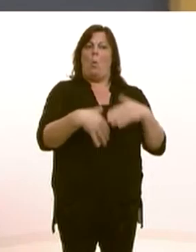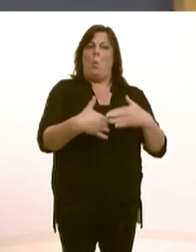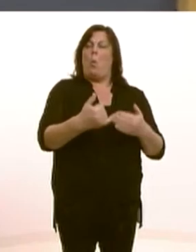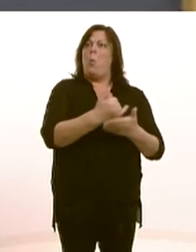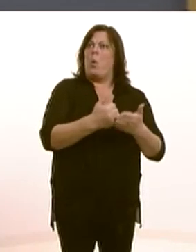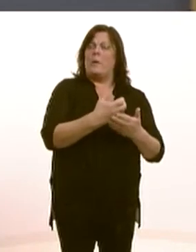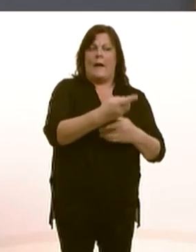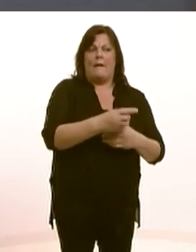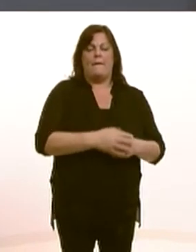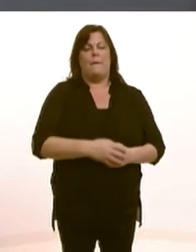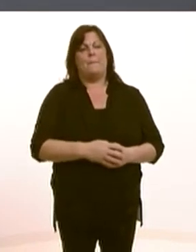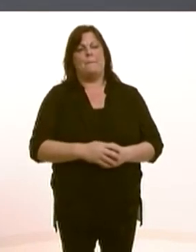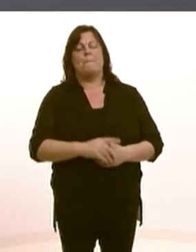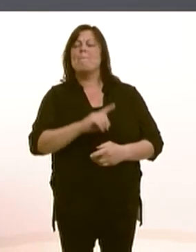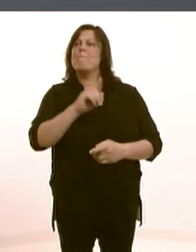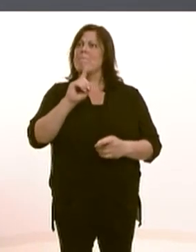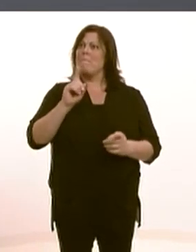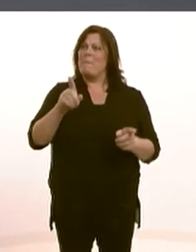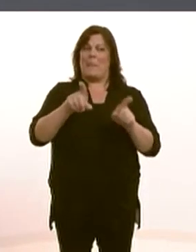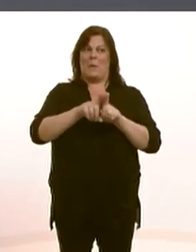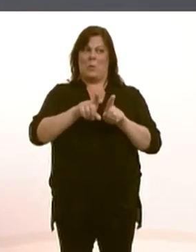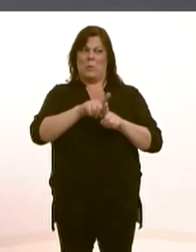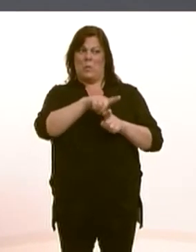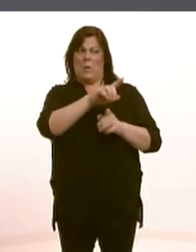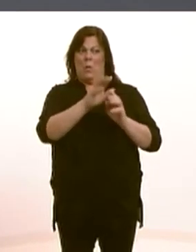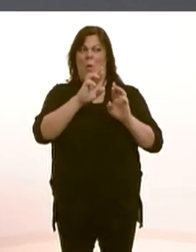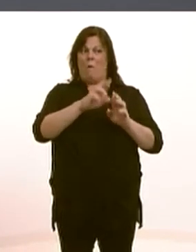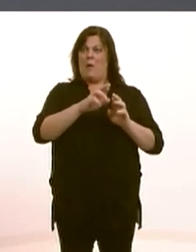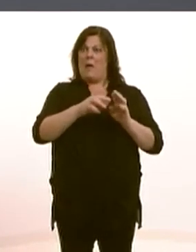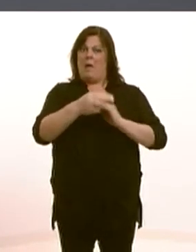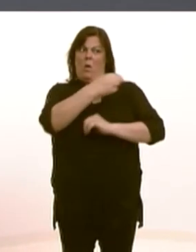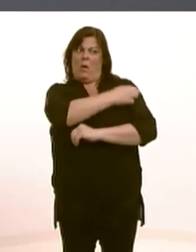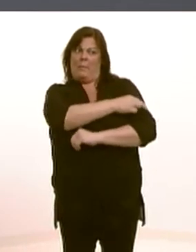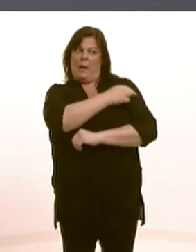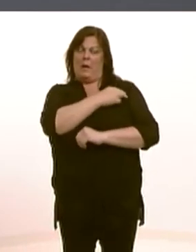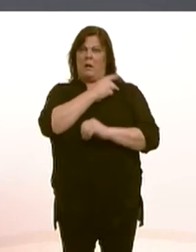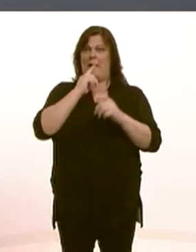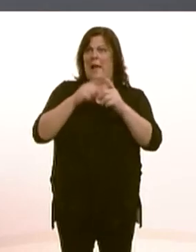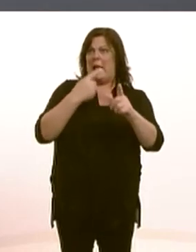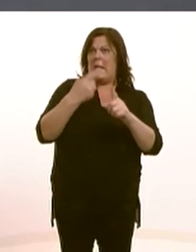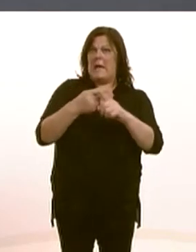And it will, of course, reduce pressures on much needed A&E services.